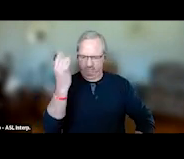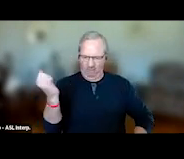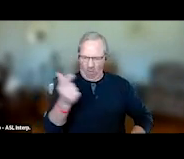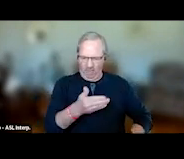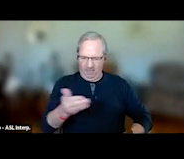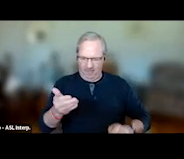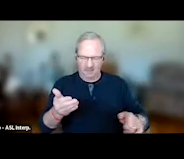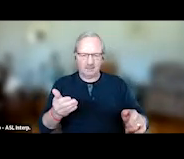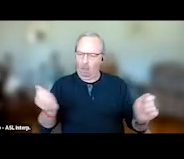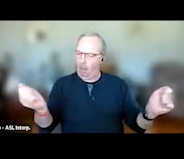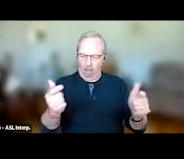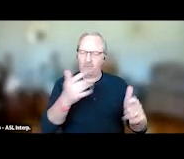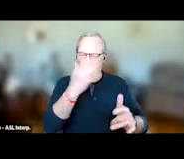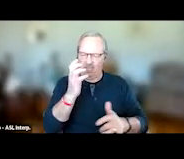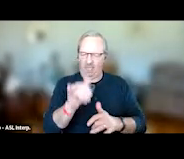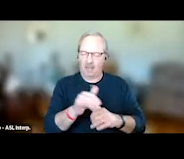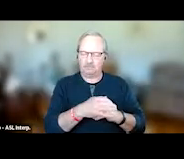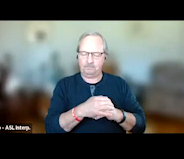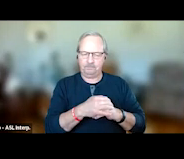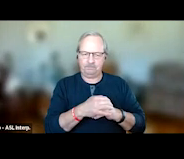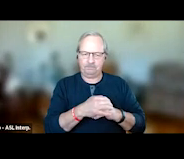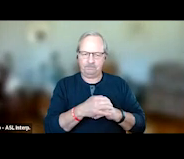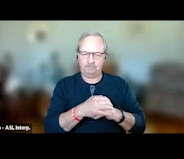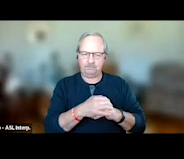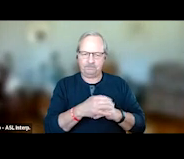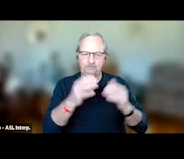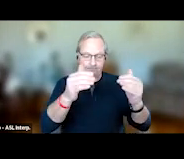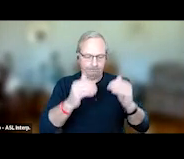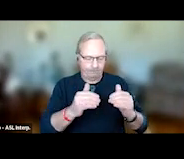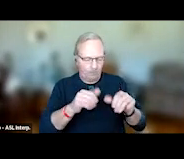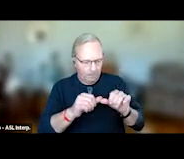All of us do. Maintain awareness about warning signs.